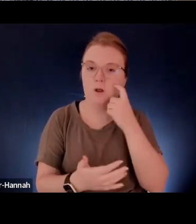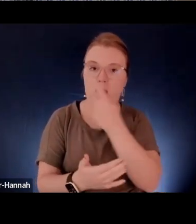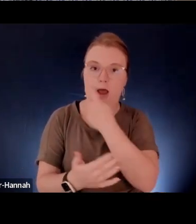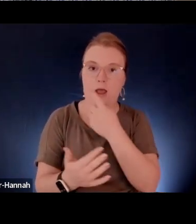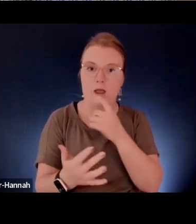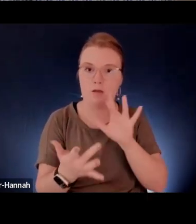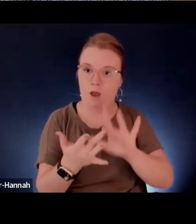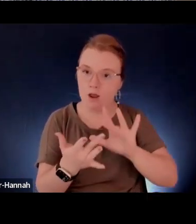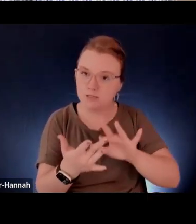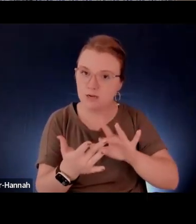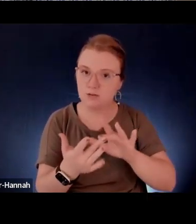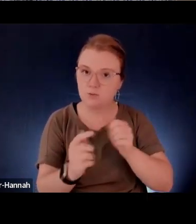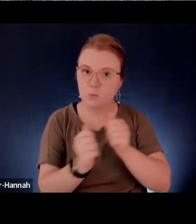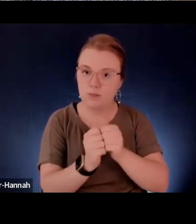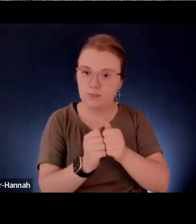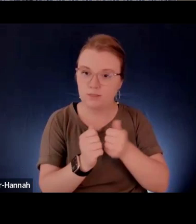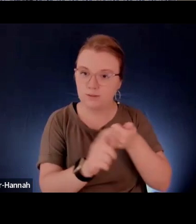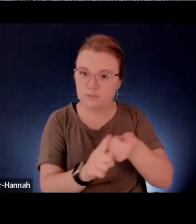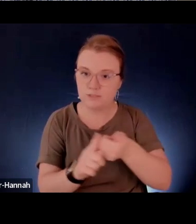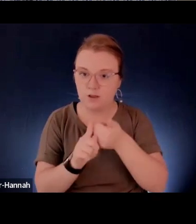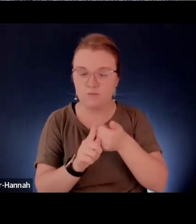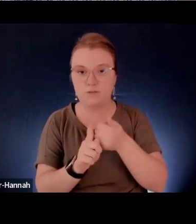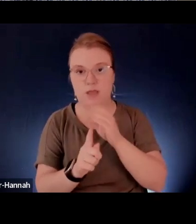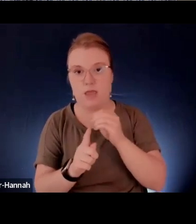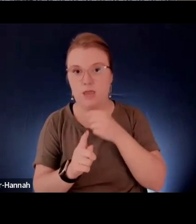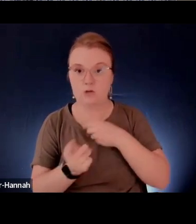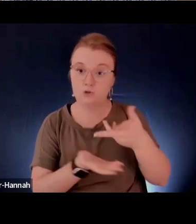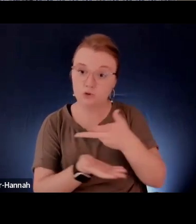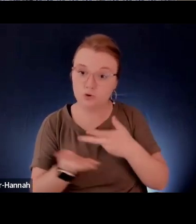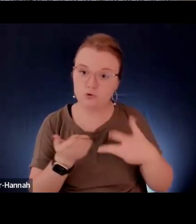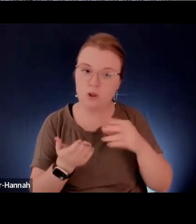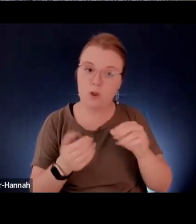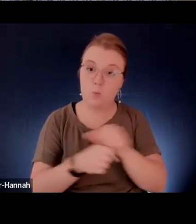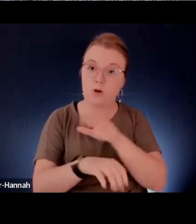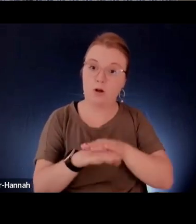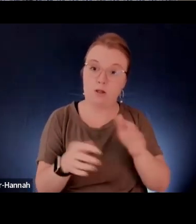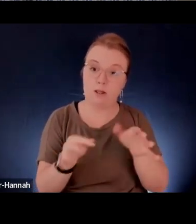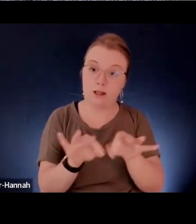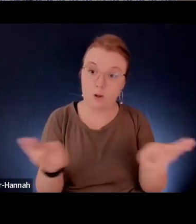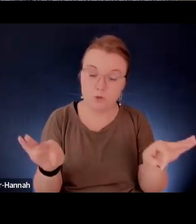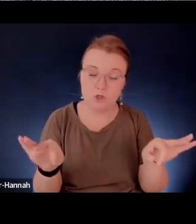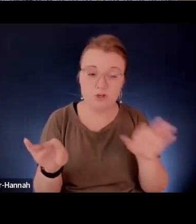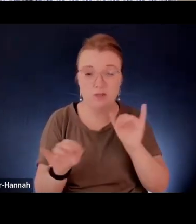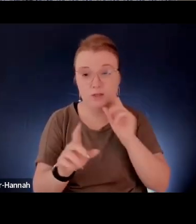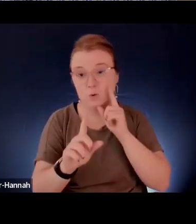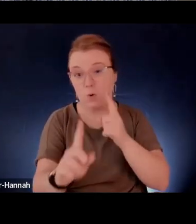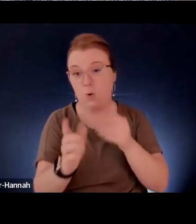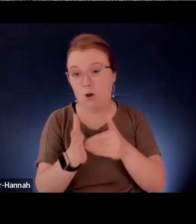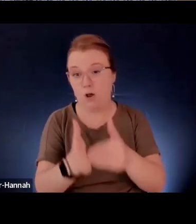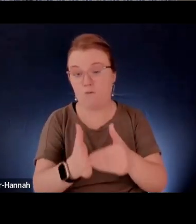and being social and then also working on their language, which is a goal often in a self-contained classroom